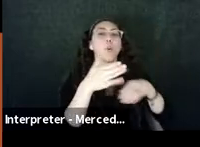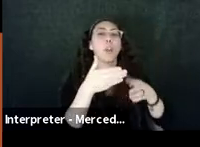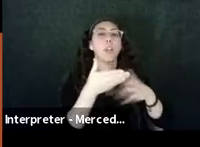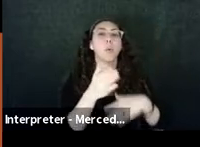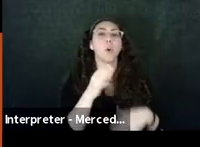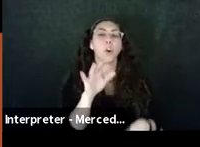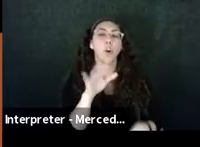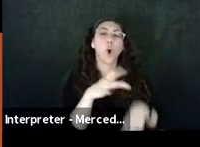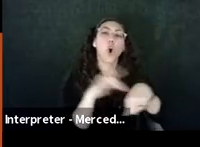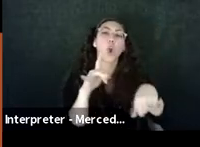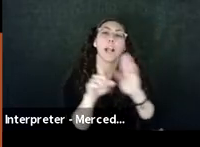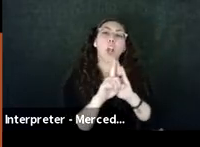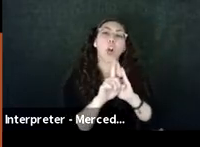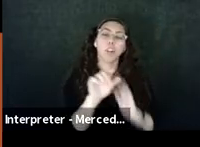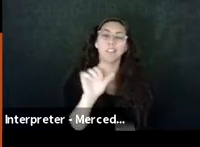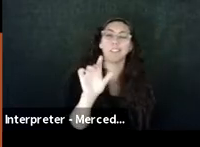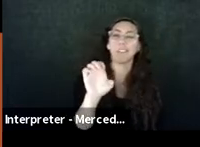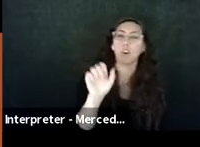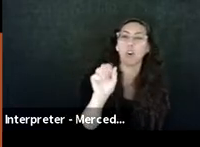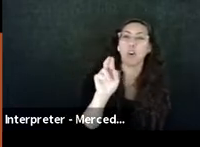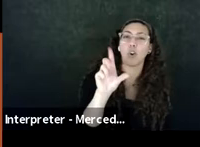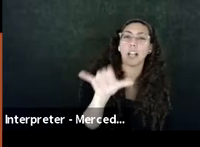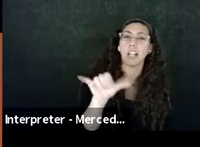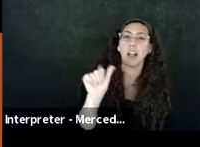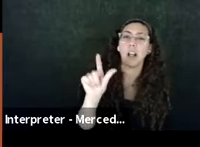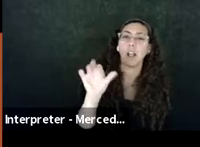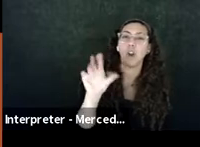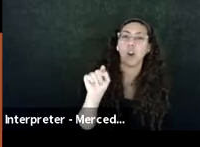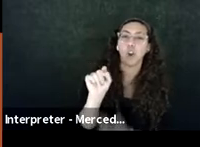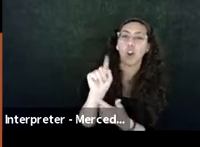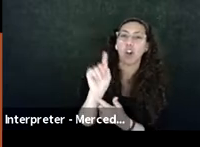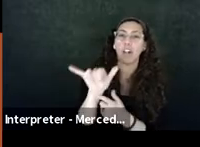Natalie Chavez: Ooh, I hadn't thought about that. So can you kind of talk a little bit more. How would that look, what would that look like